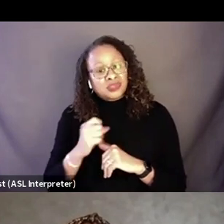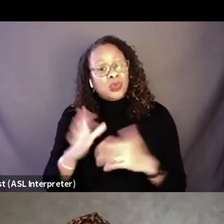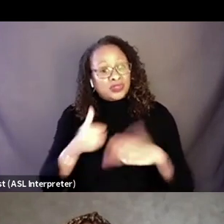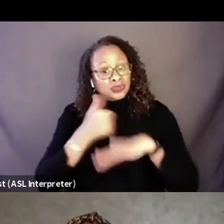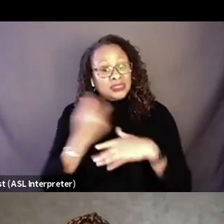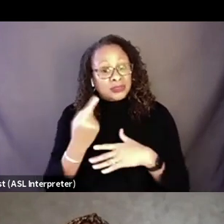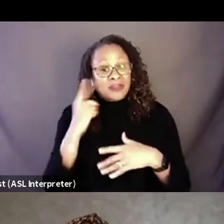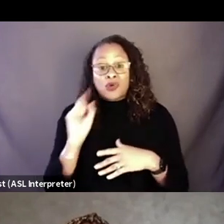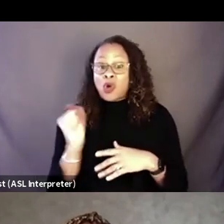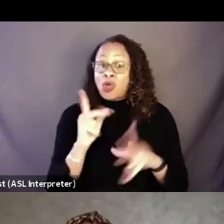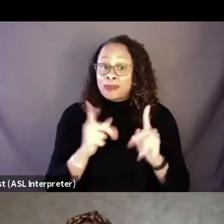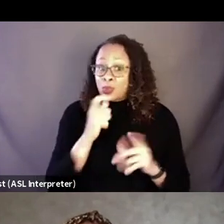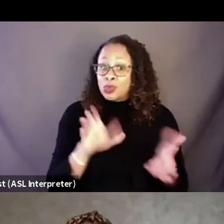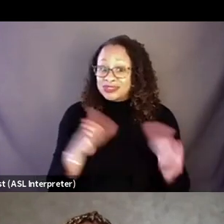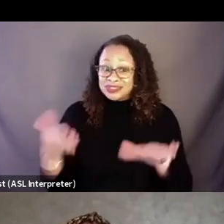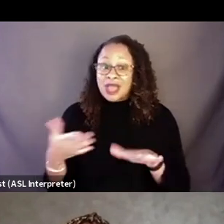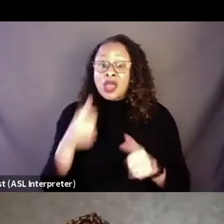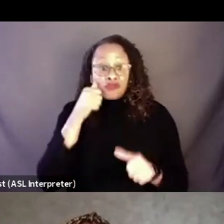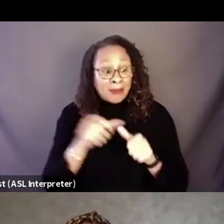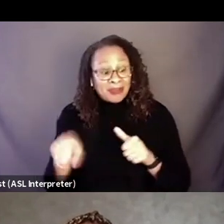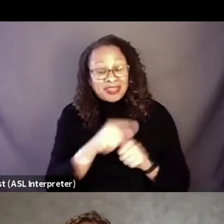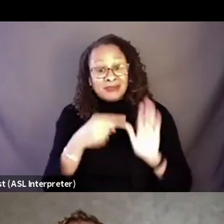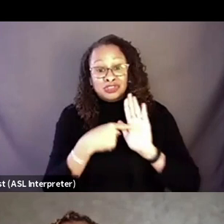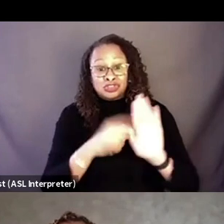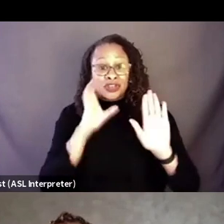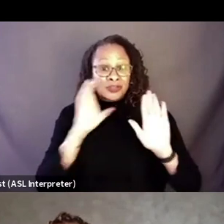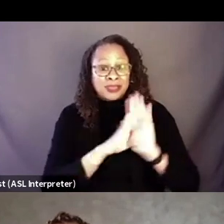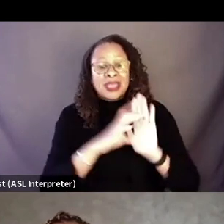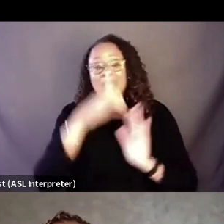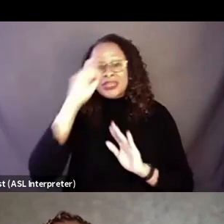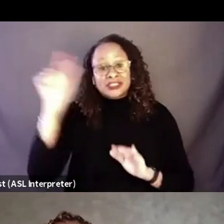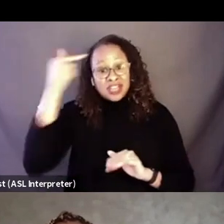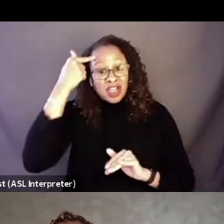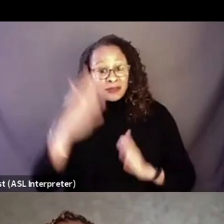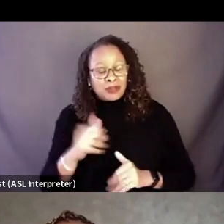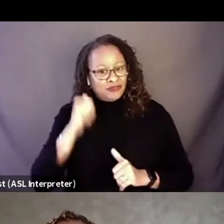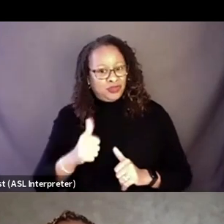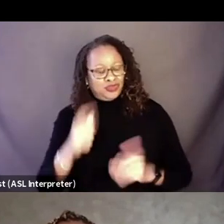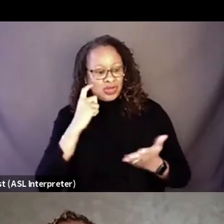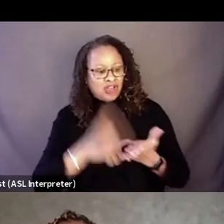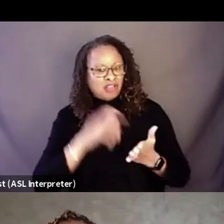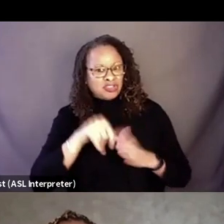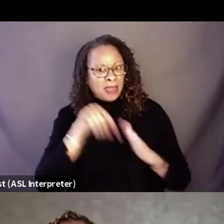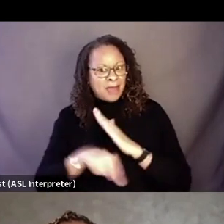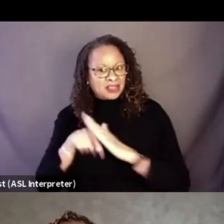I will name them, we shared the pictures 'cause the government refused to acknowledge the massacre. So what you're trying to do is to make sure